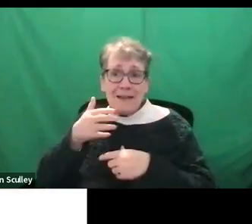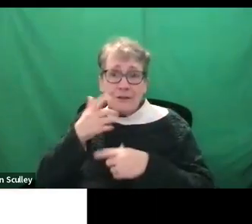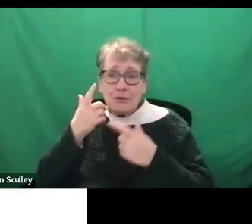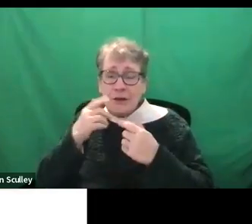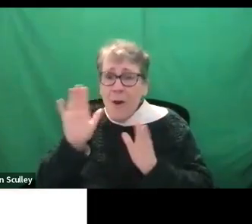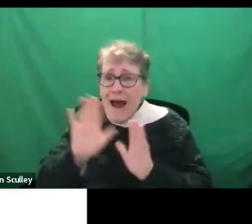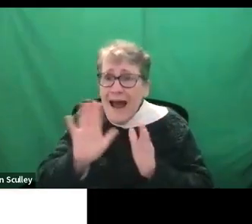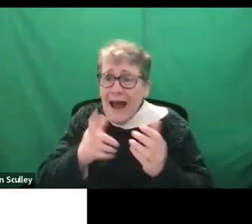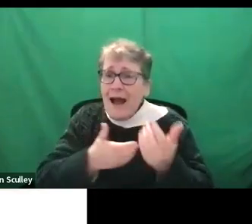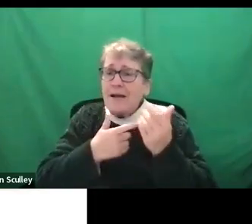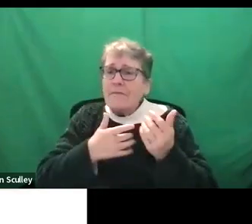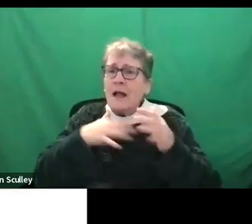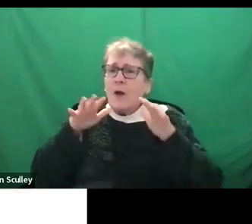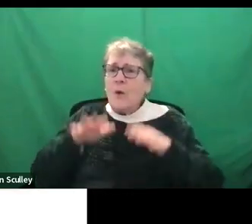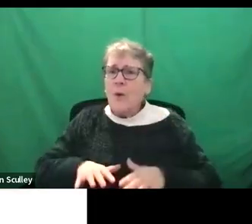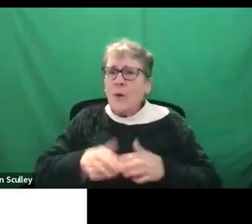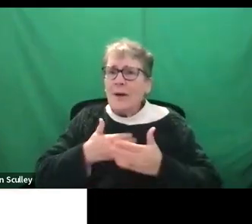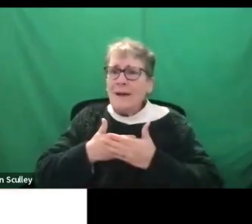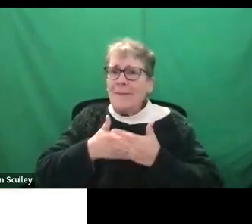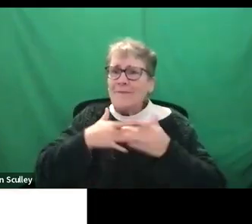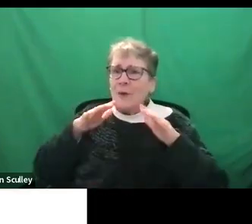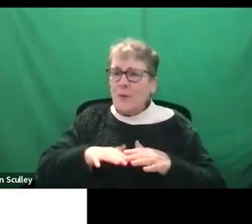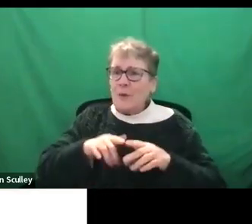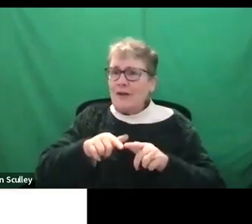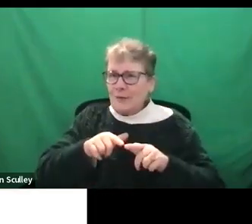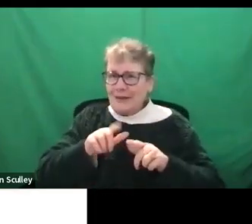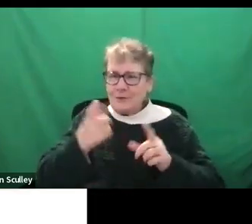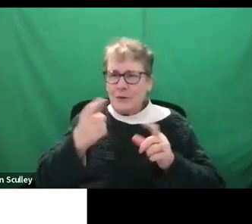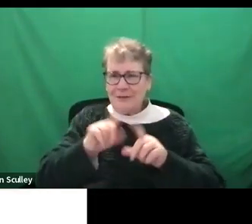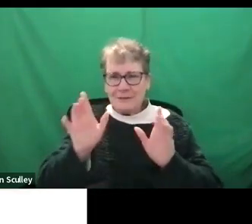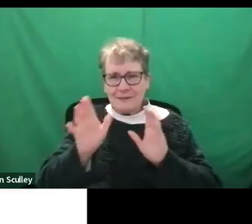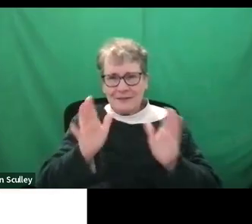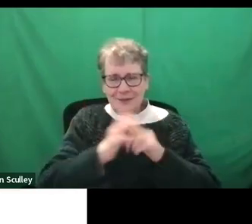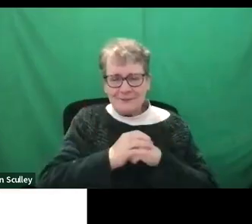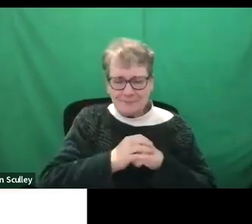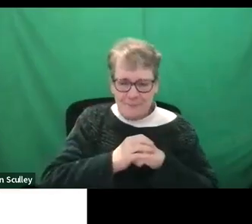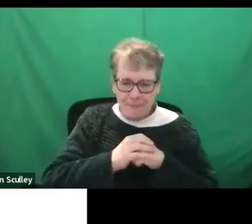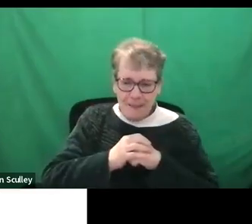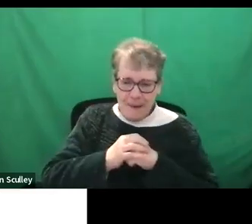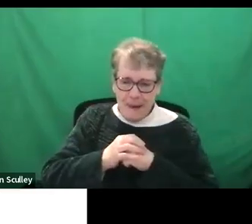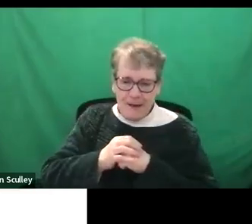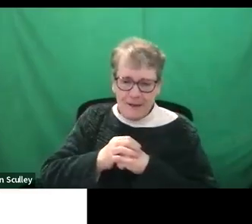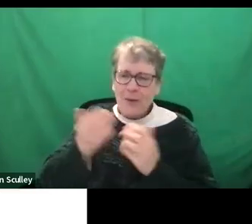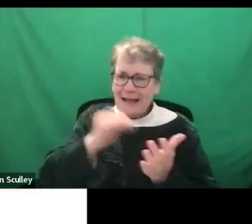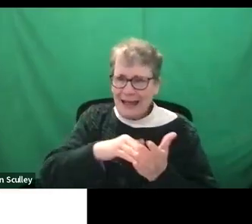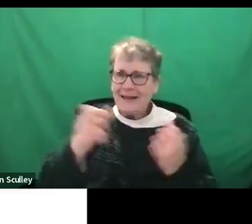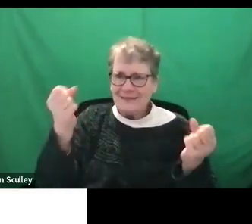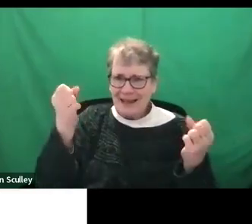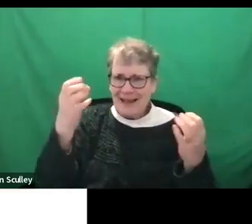Whereas hearing parents-- or hearing infants, when they are in utero, they are developing out their auditory processing